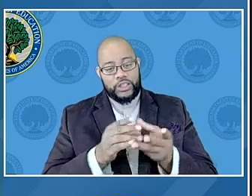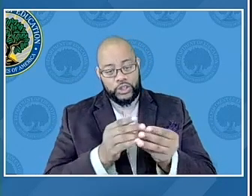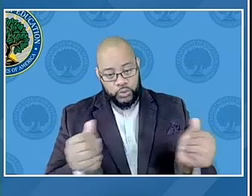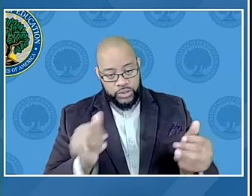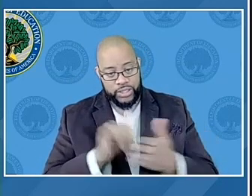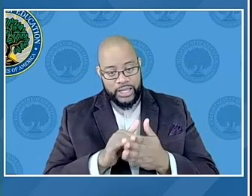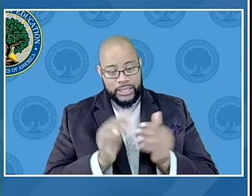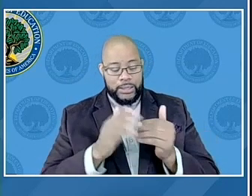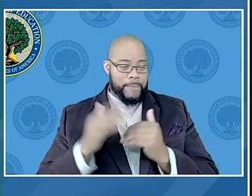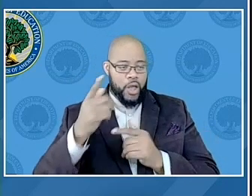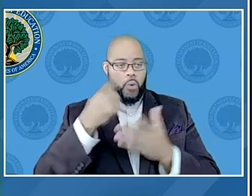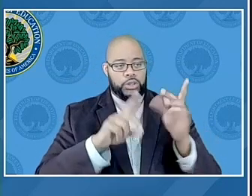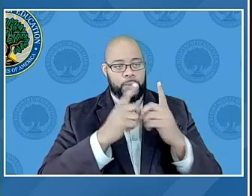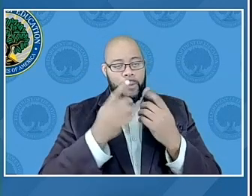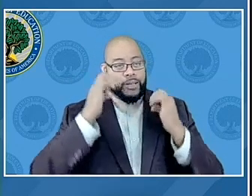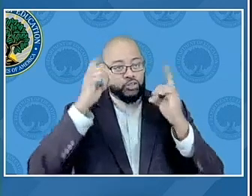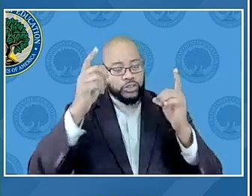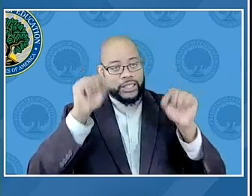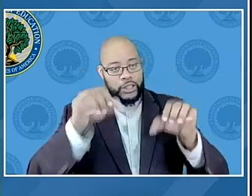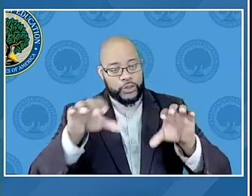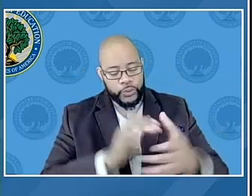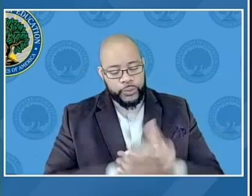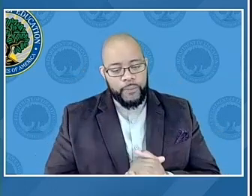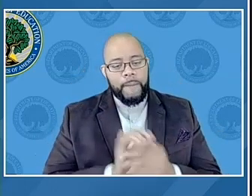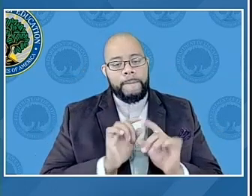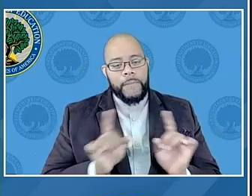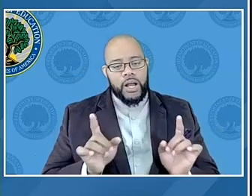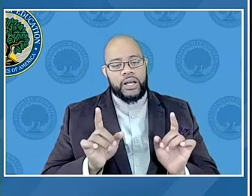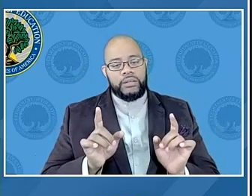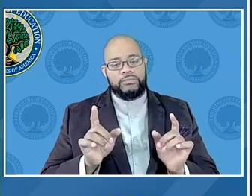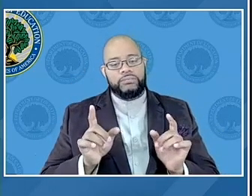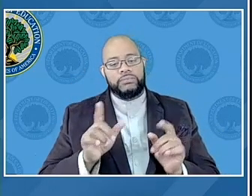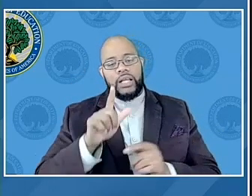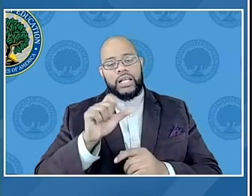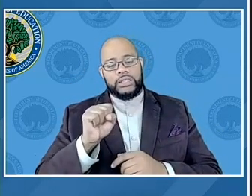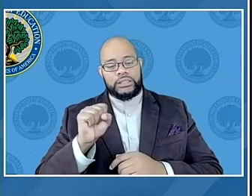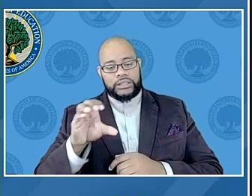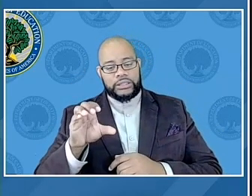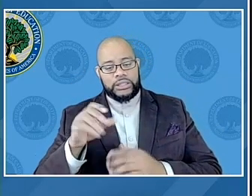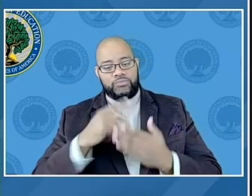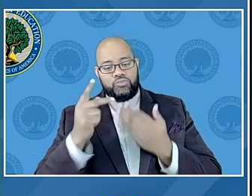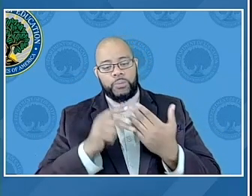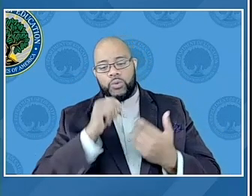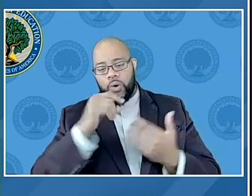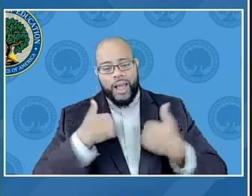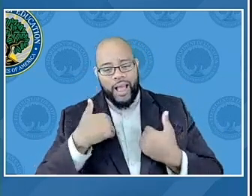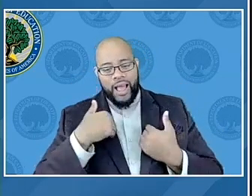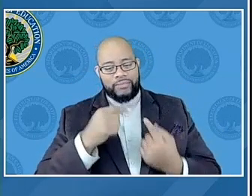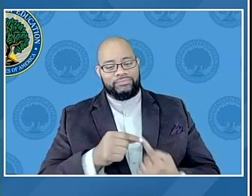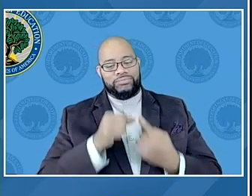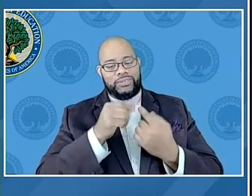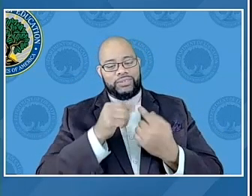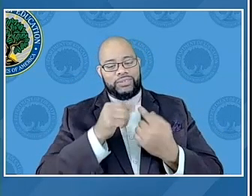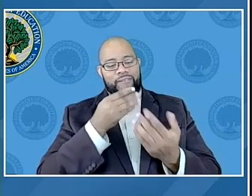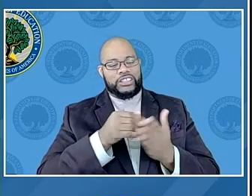Department of Education can do, but even LSC programs do not have distinct funding just for student loan services, even